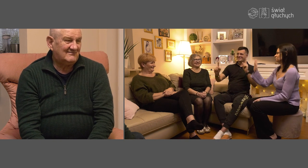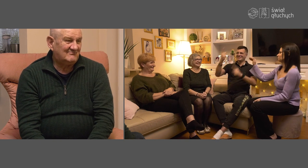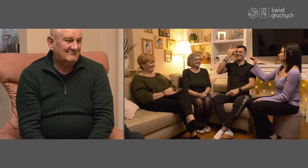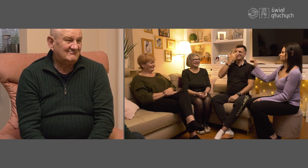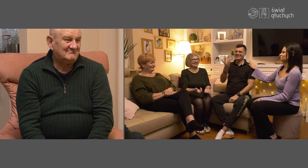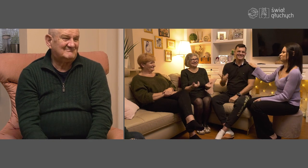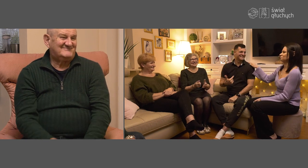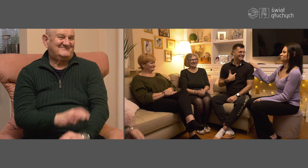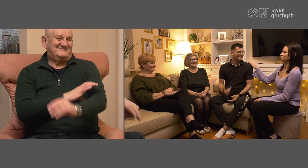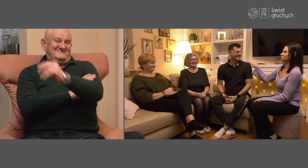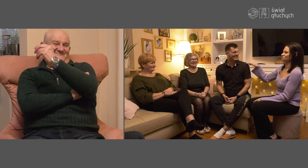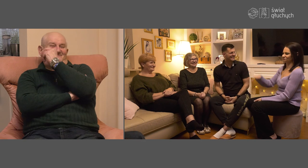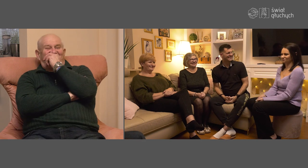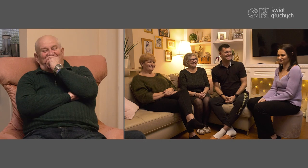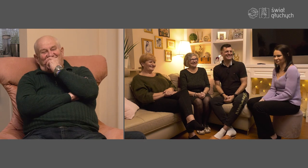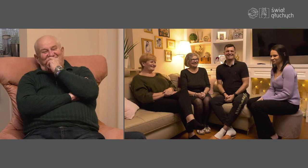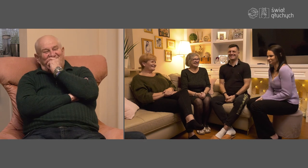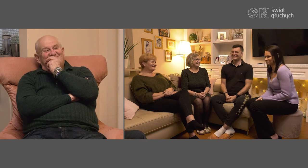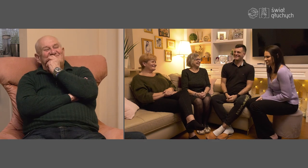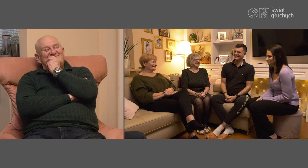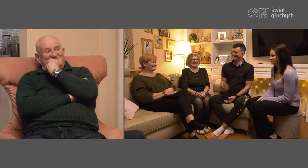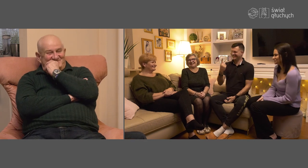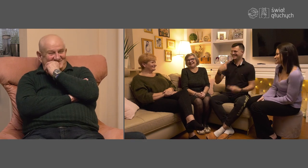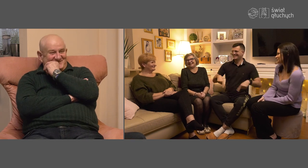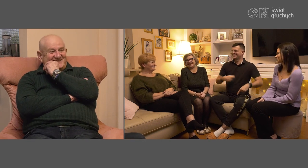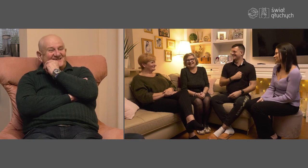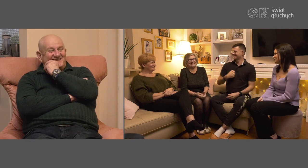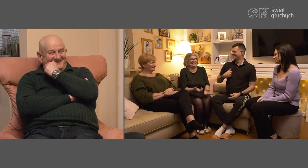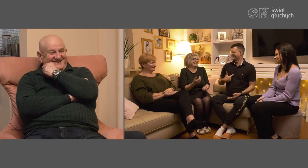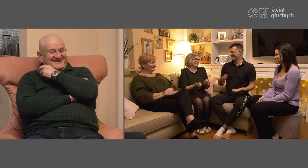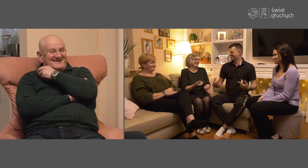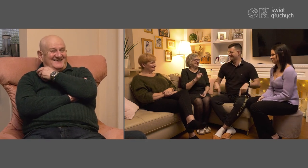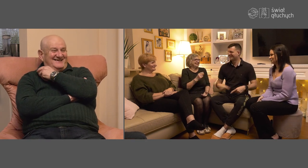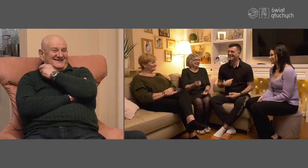I’m the only one „Russian" (different). I'm the only one who wasn't in Warsaw.